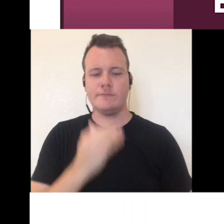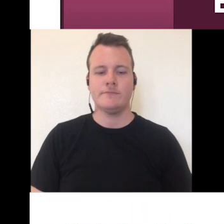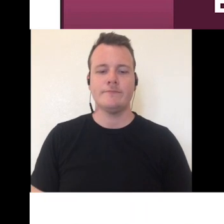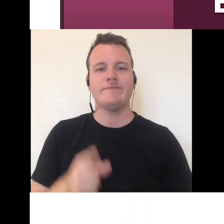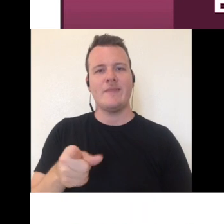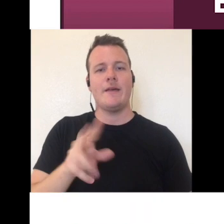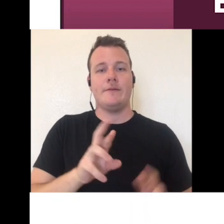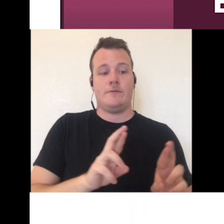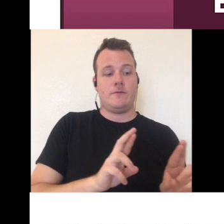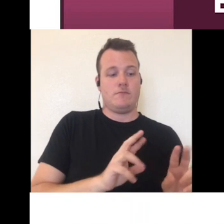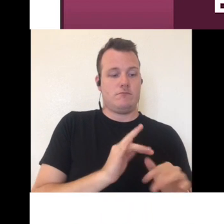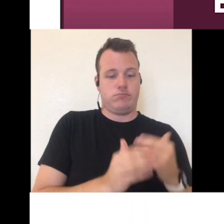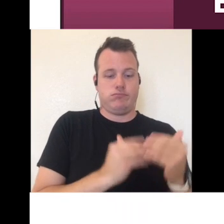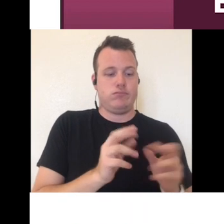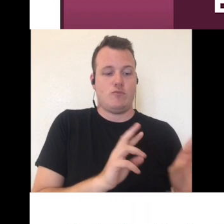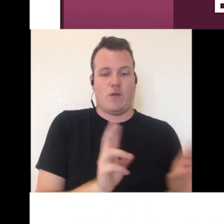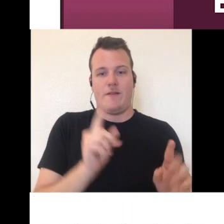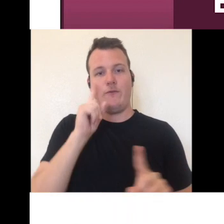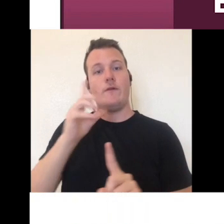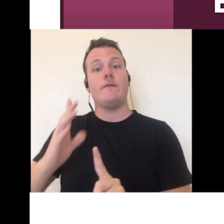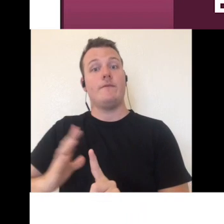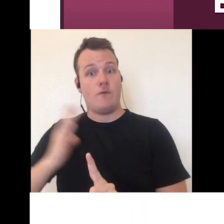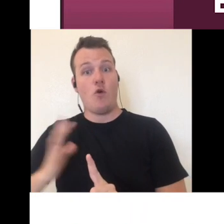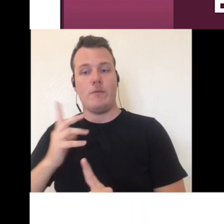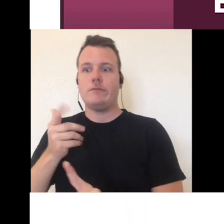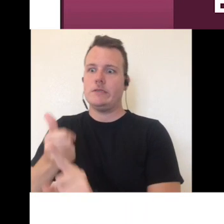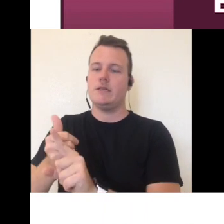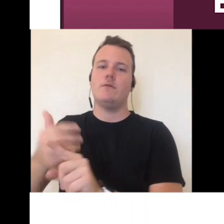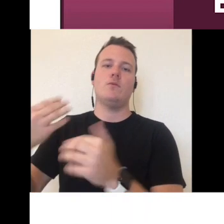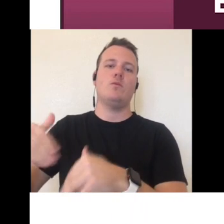really kind of preparation for your formal business plan that you're going